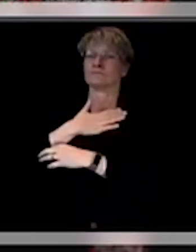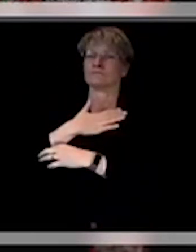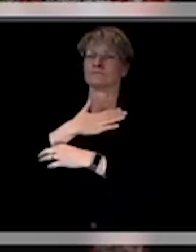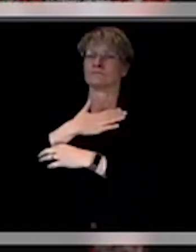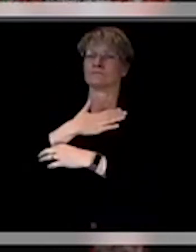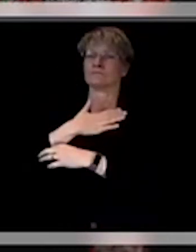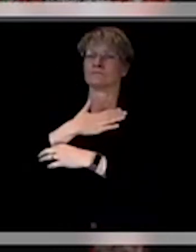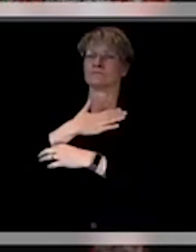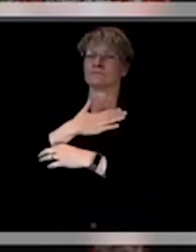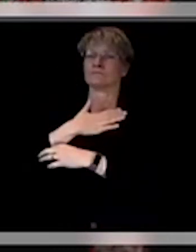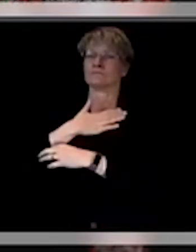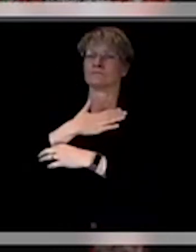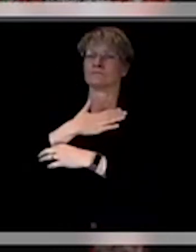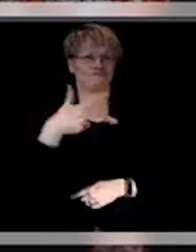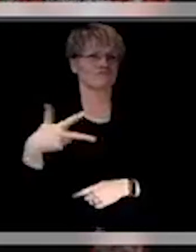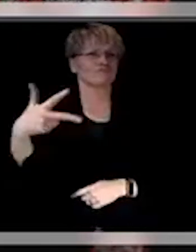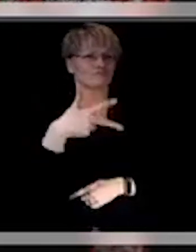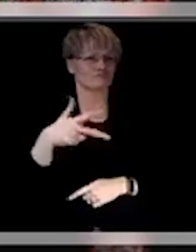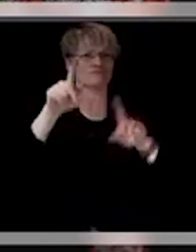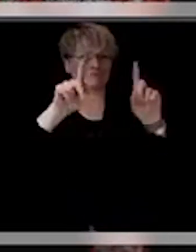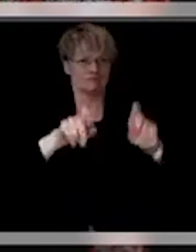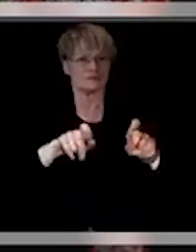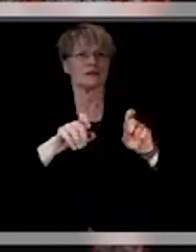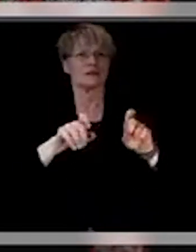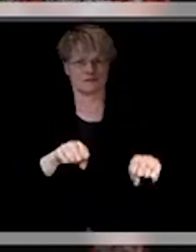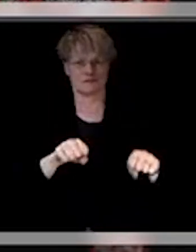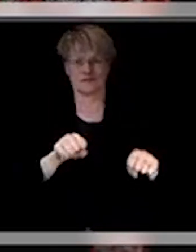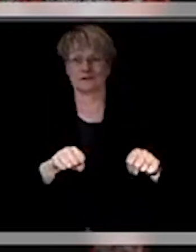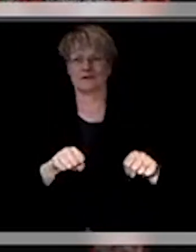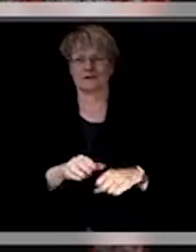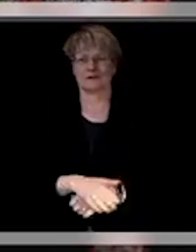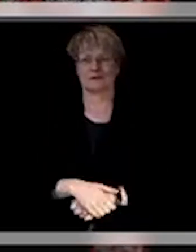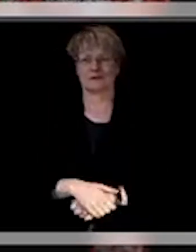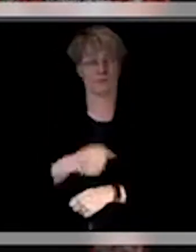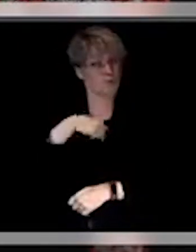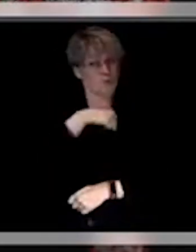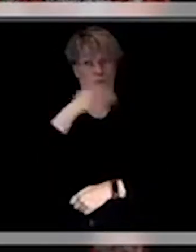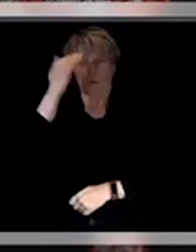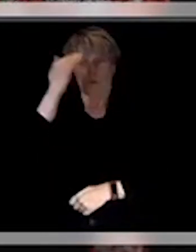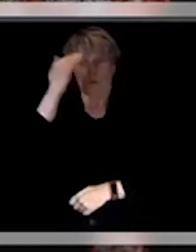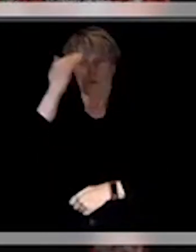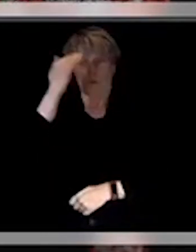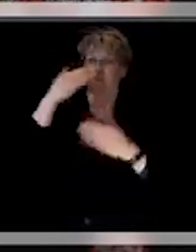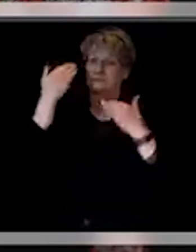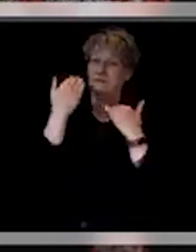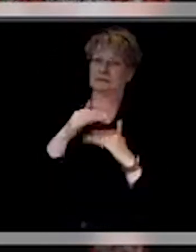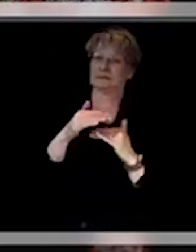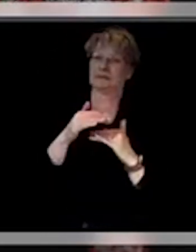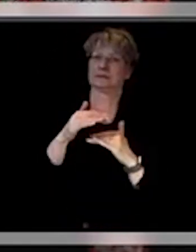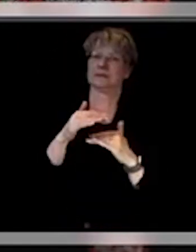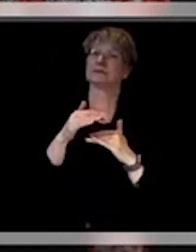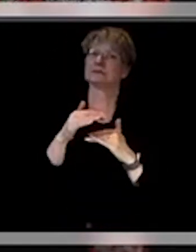come on, because we recognize that we are limited with what the state testing site can